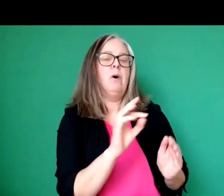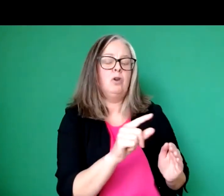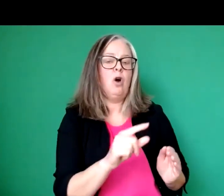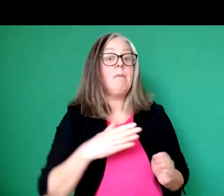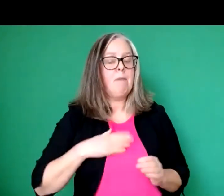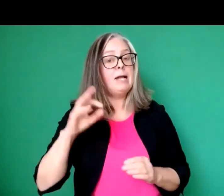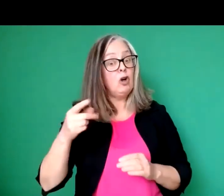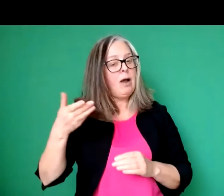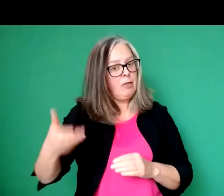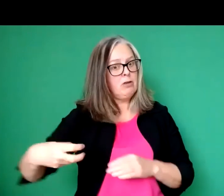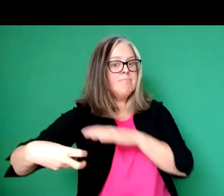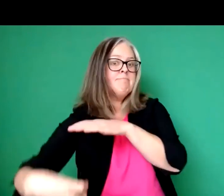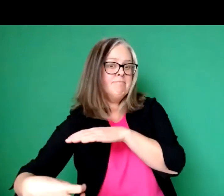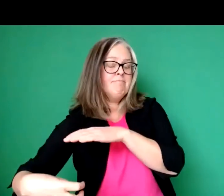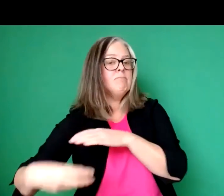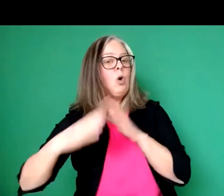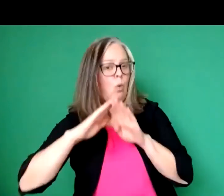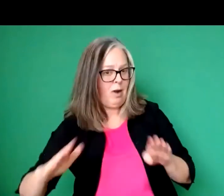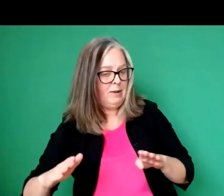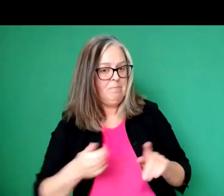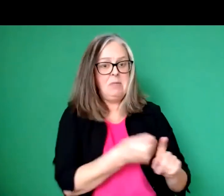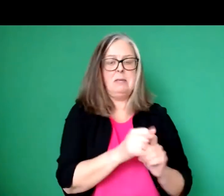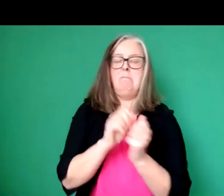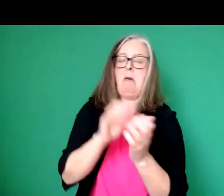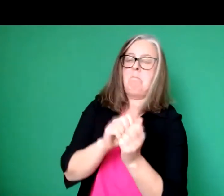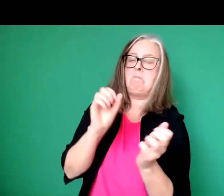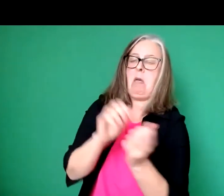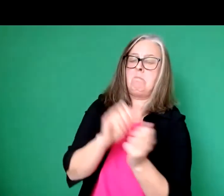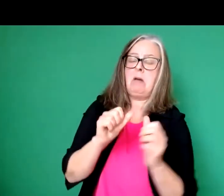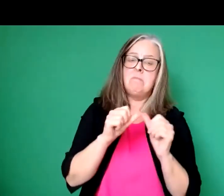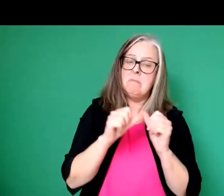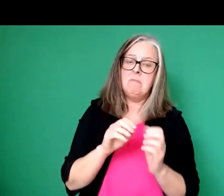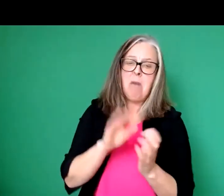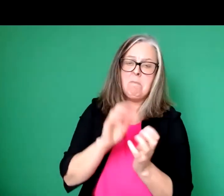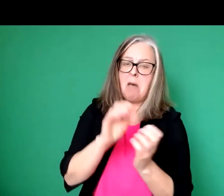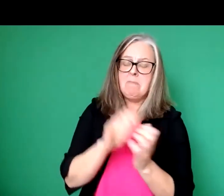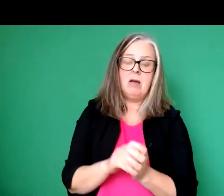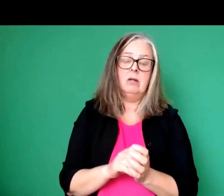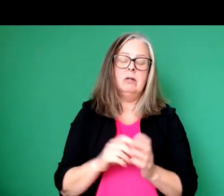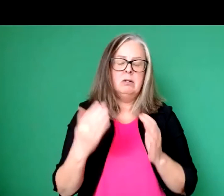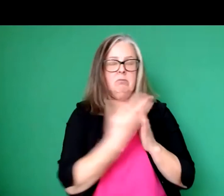and this dog proceeded to bark incessantly incessantly it was very distract distracting